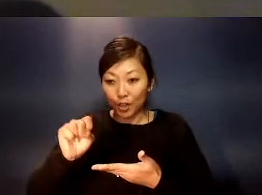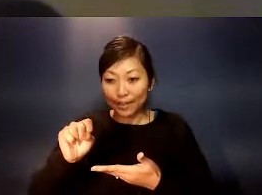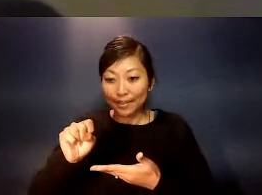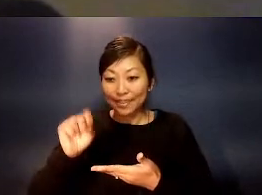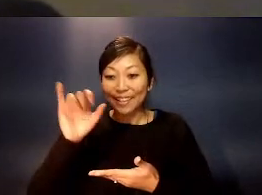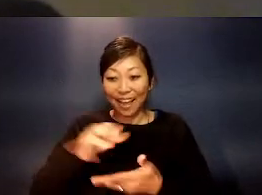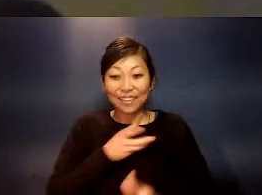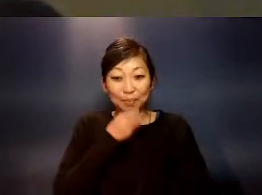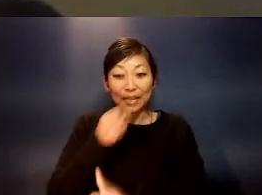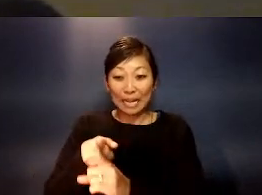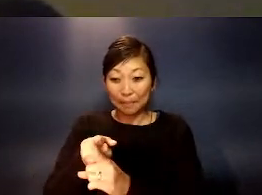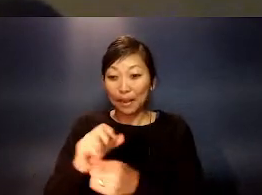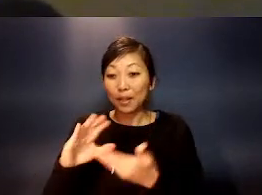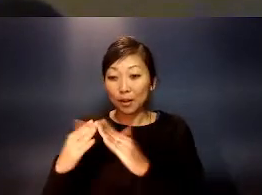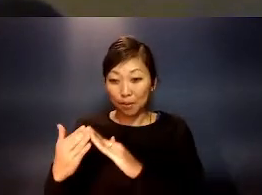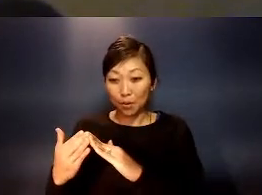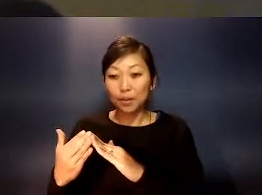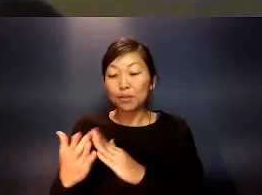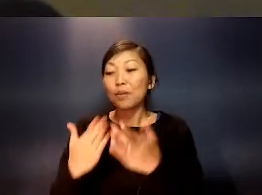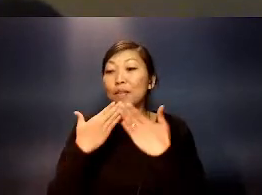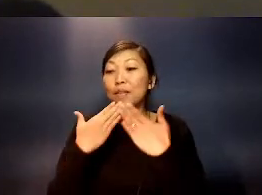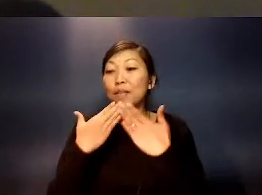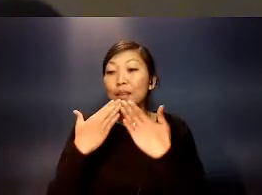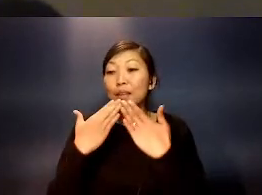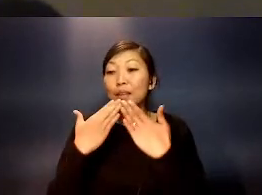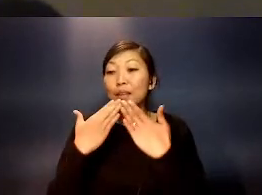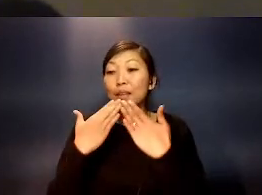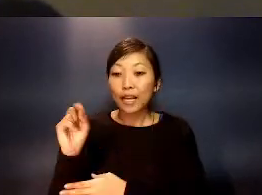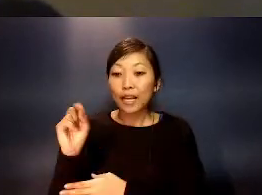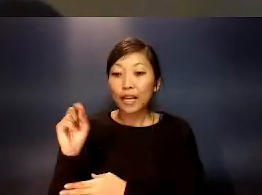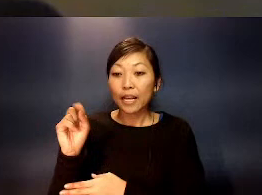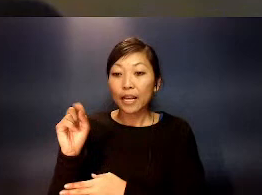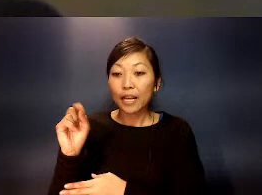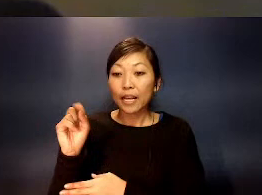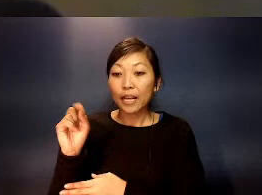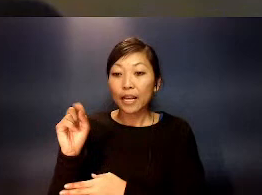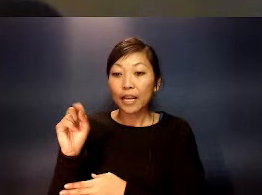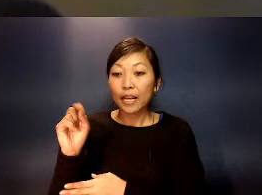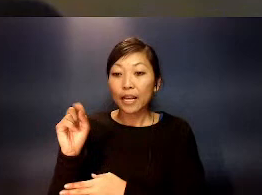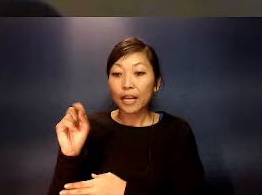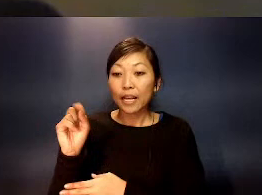NEXT WE HAVE COUNCIL MEMBER OSMAN, WHO HAS AN AMENDMENT TO OFFER. ≫ COUNCIL MEMBER OSMAN: OH, YES, THANK YOU, MADAM PRESIDENT.